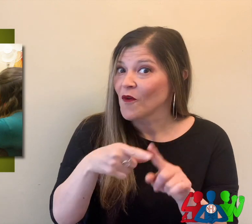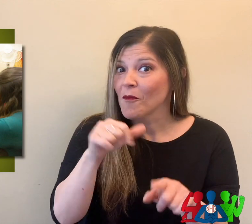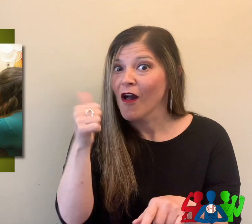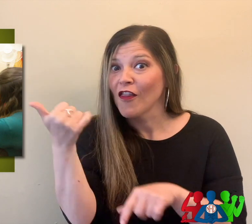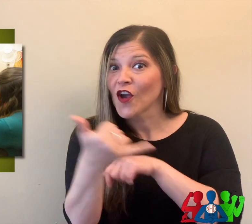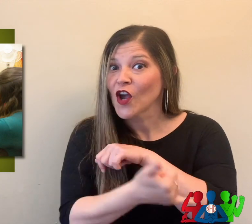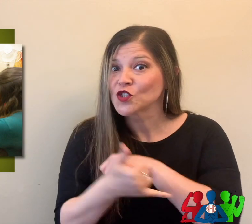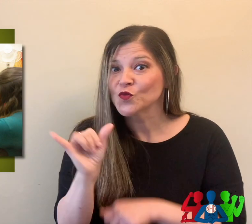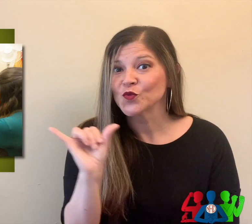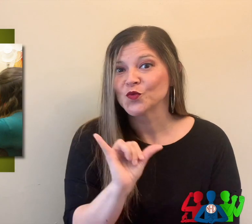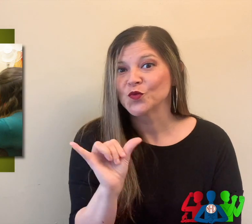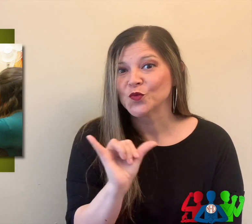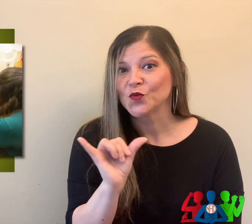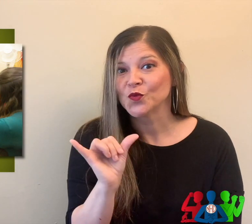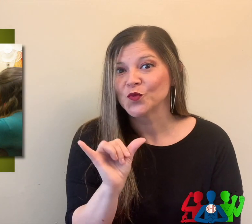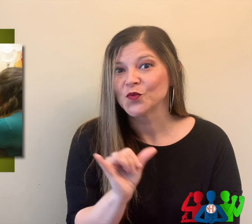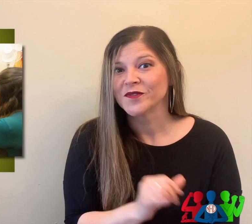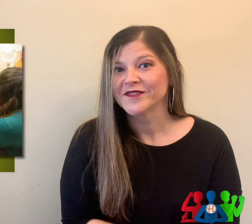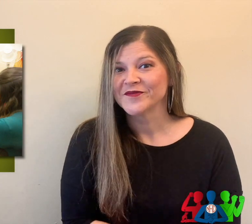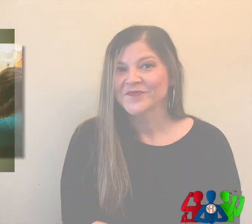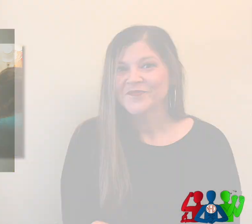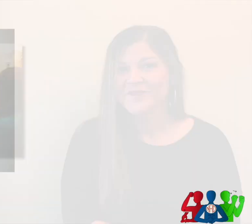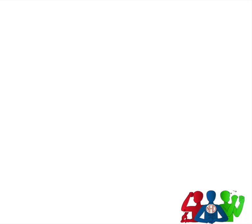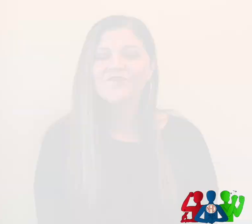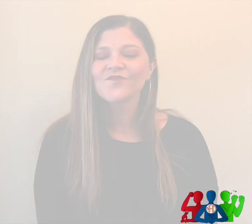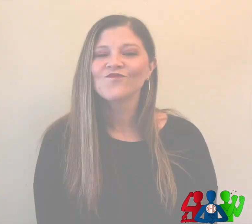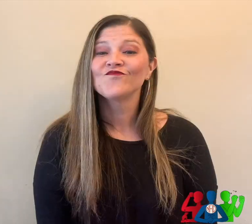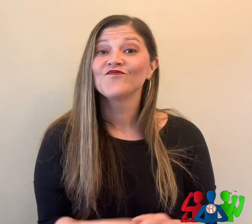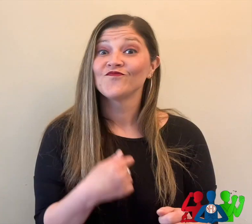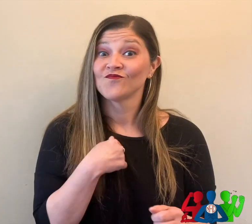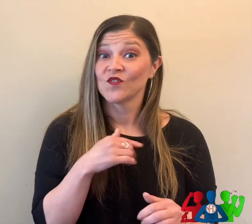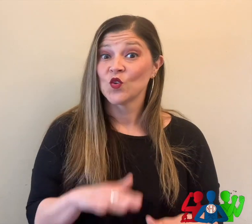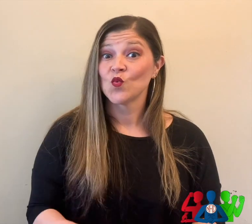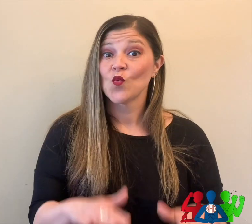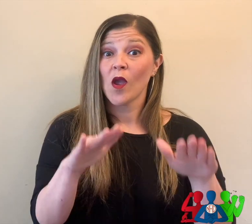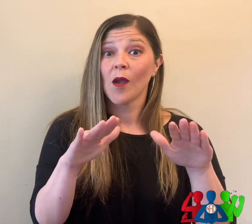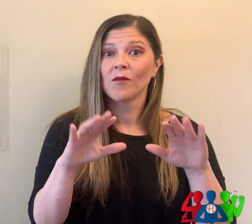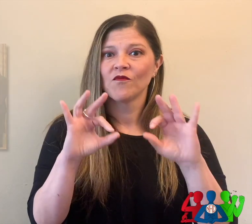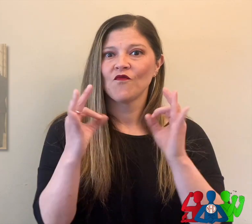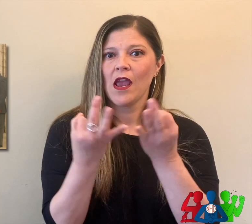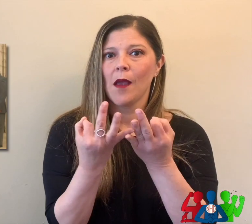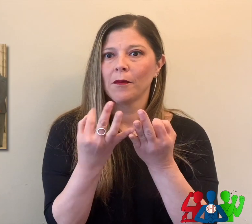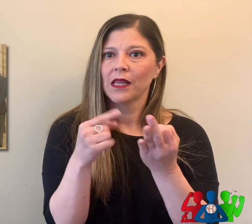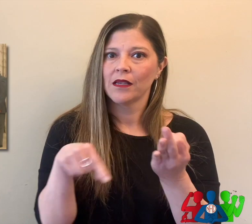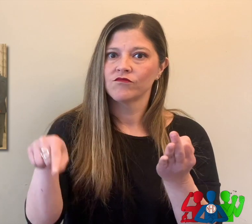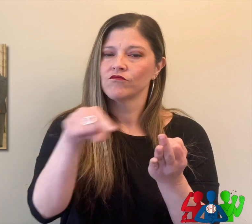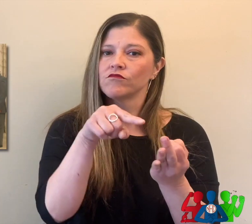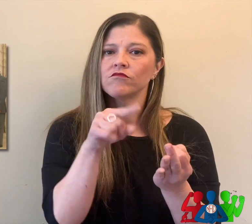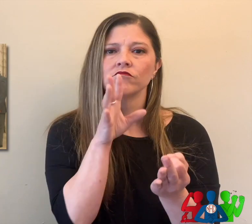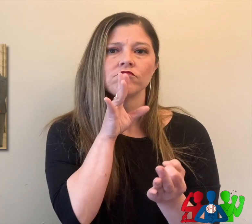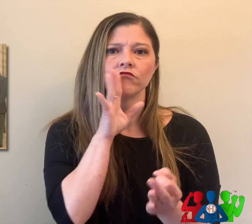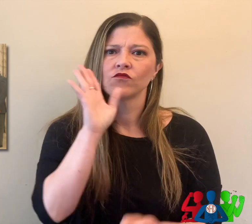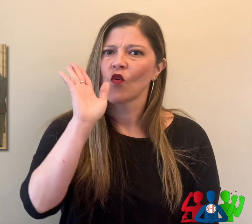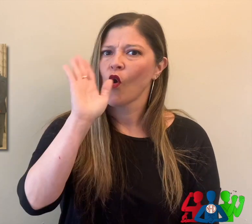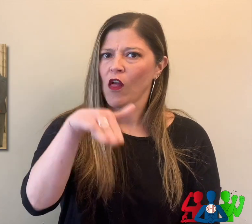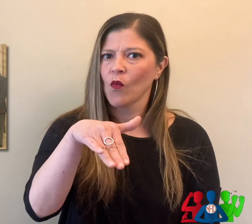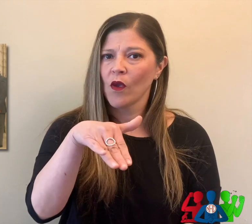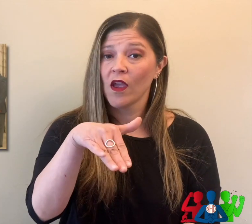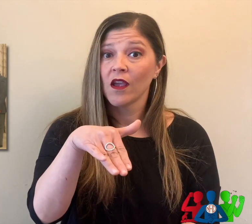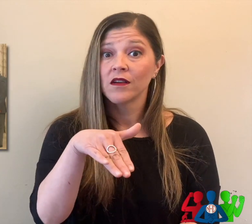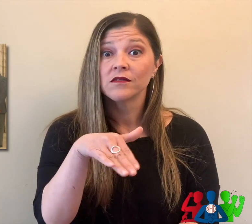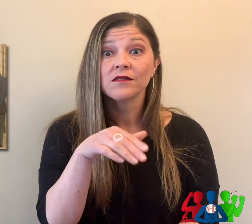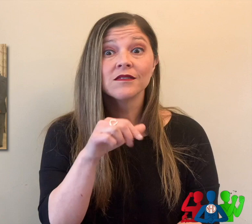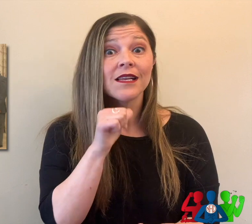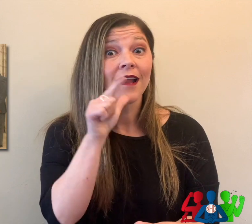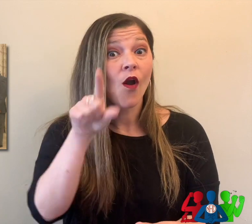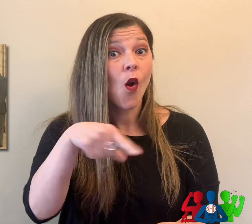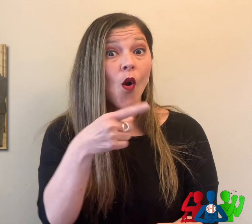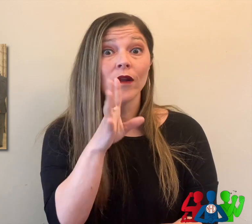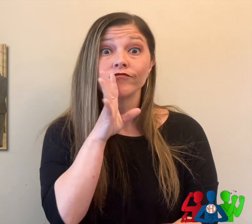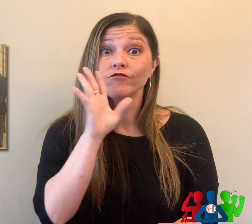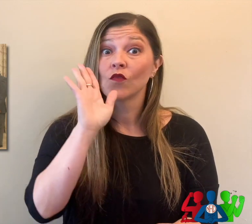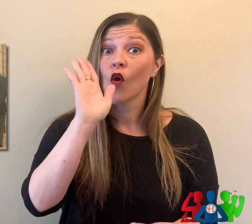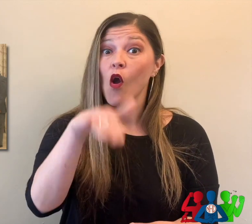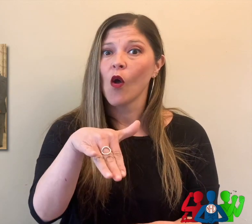United States. We also have some international students as well. I grew up in a family that used